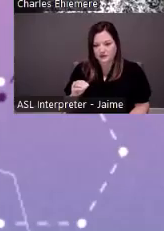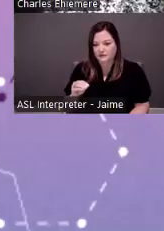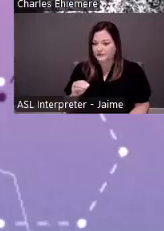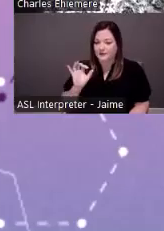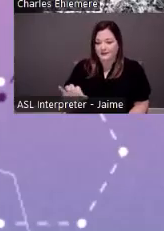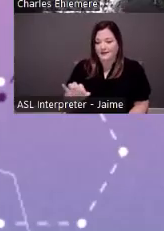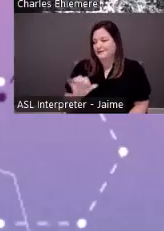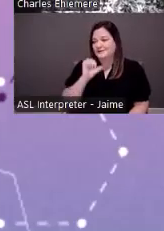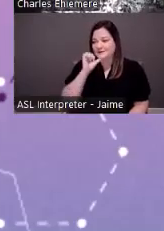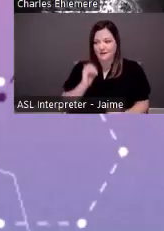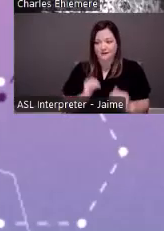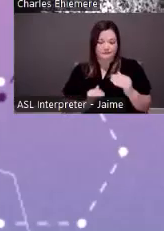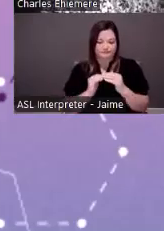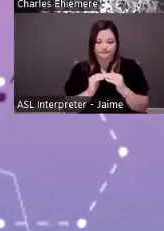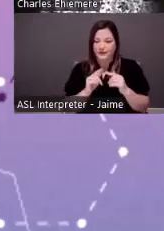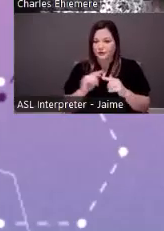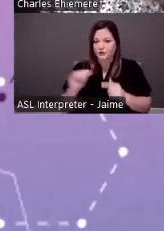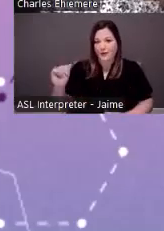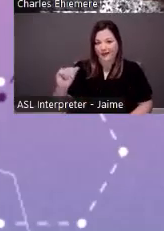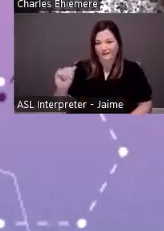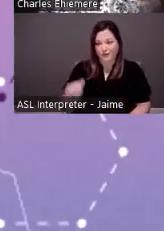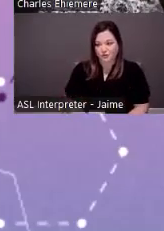So all those things are the indices